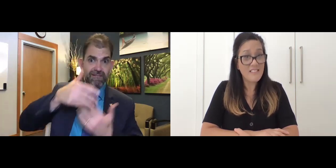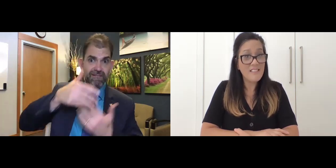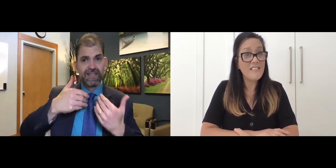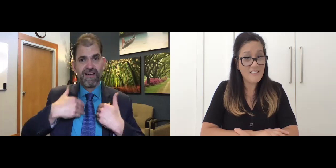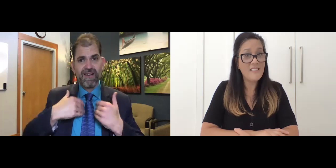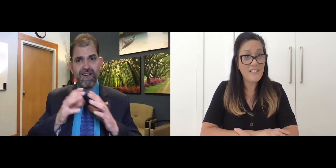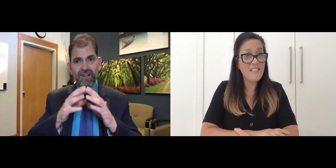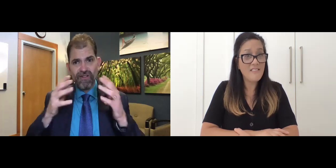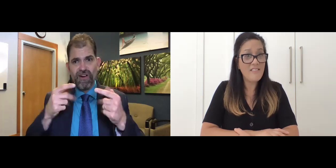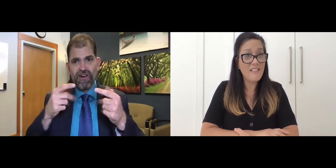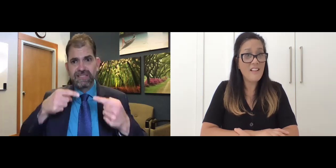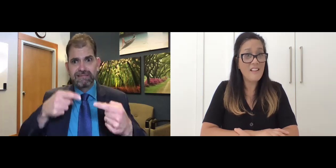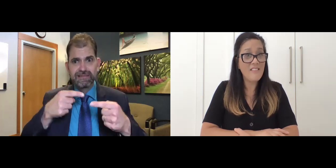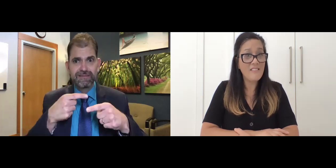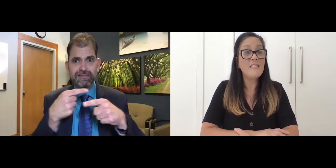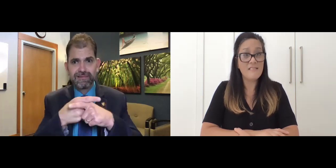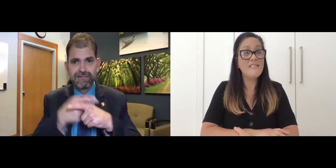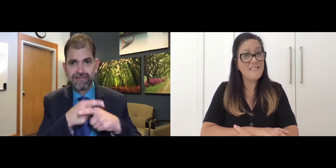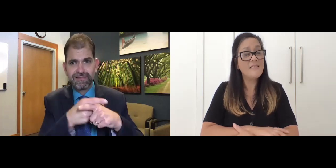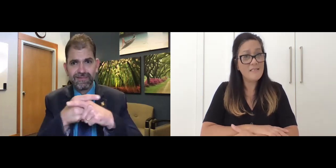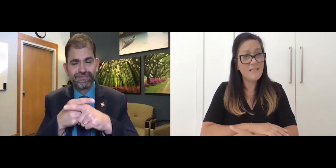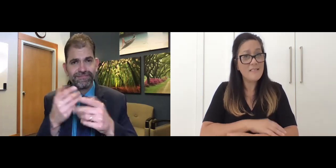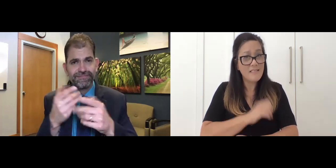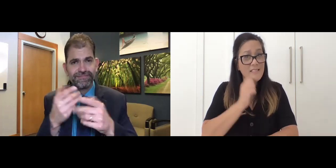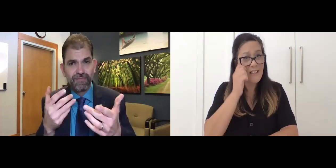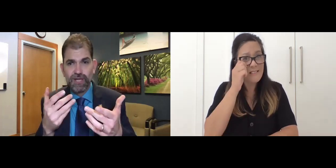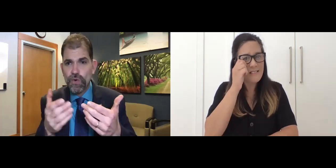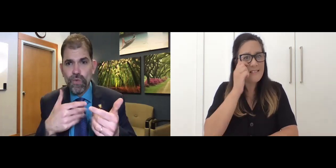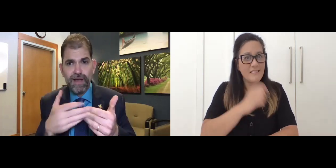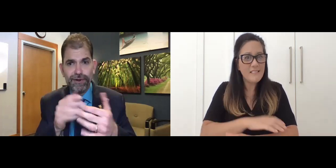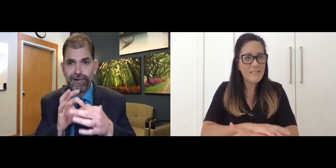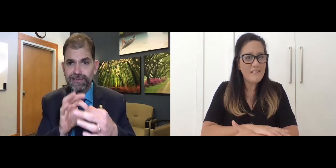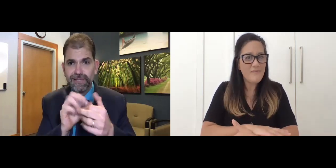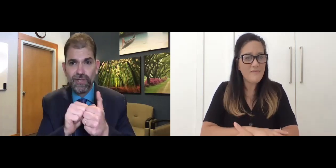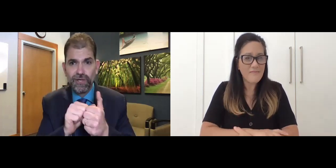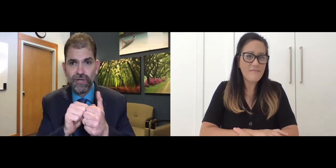deaf people working together and there are lots of conflicts.